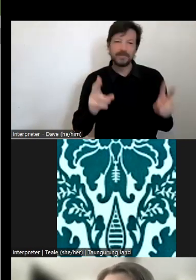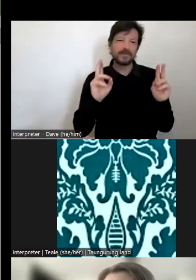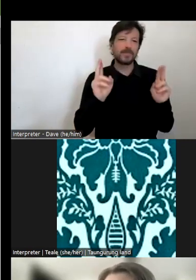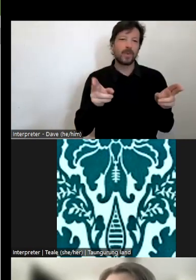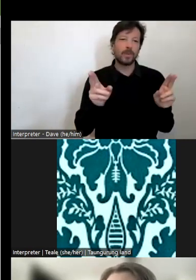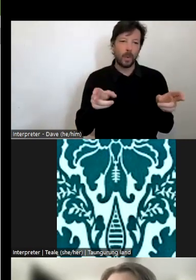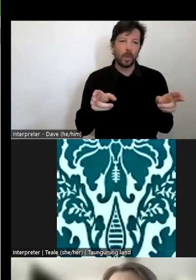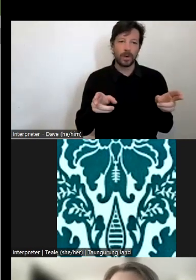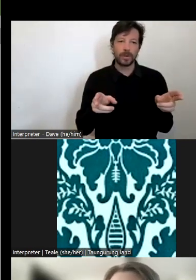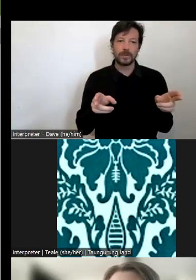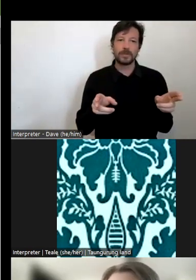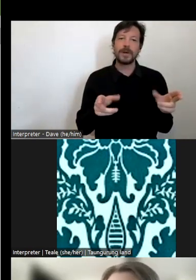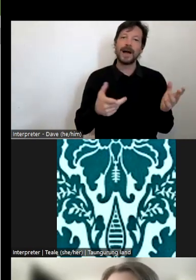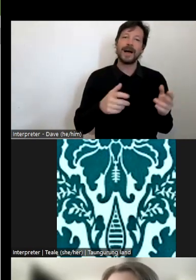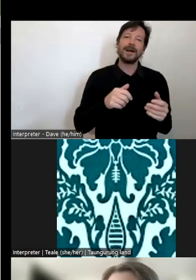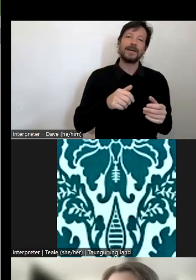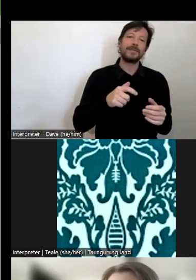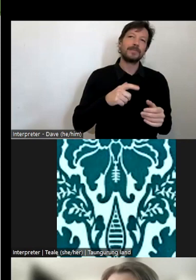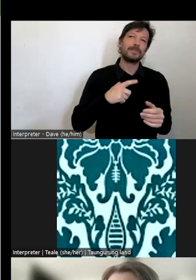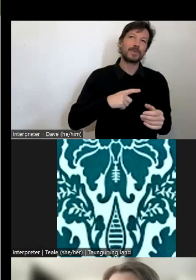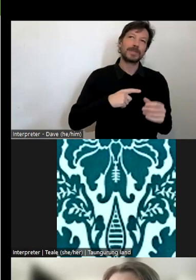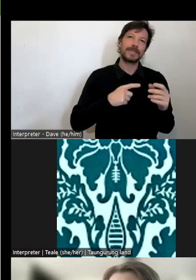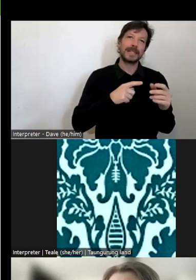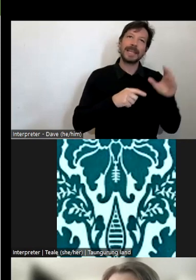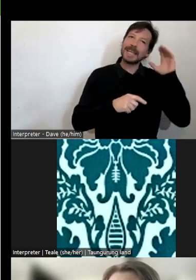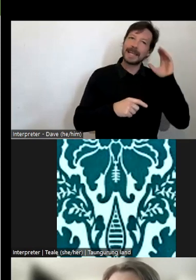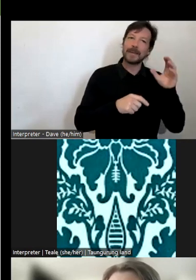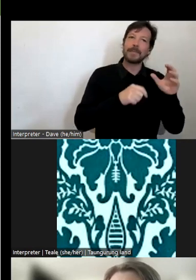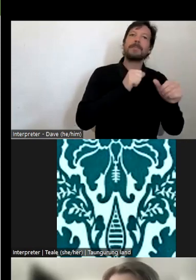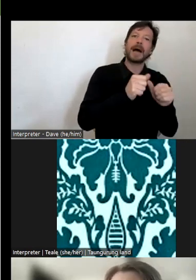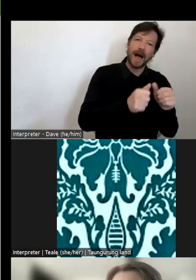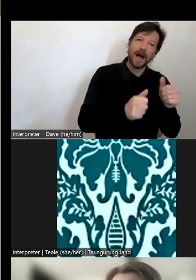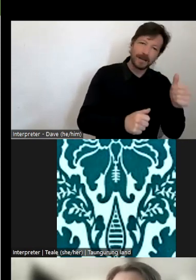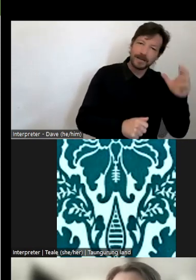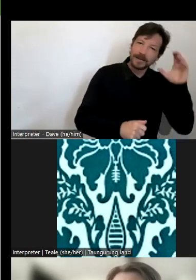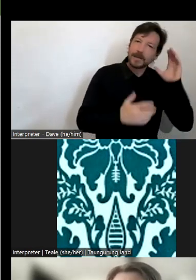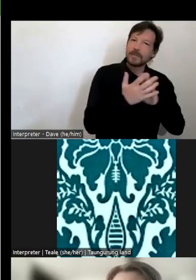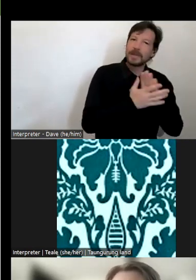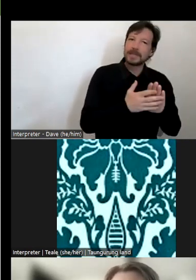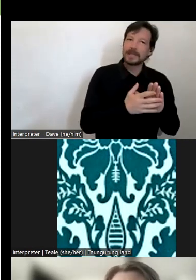Because it's a better hearing ear, some people had unilateral hearing loss and so that's then coded as normal.